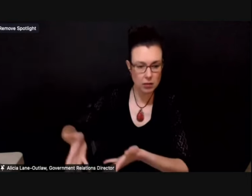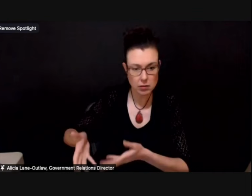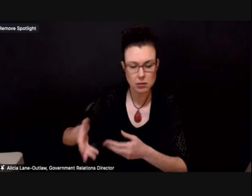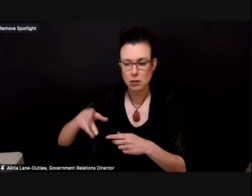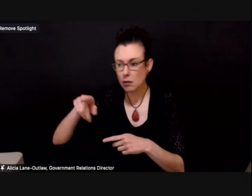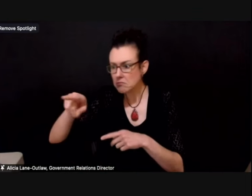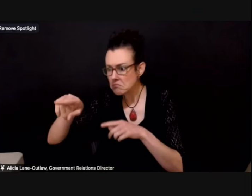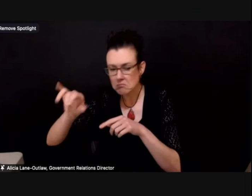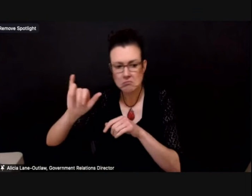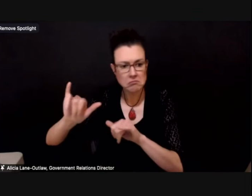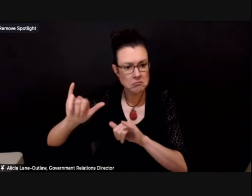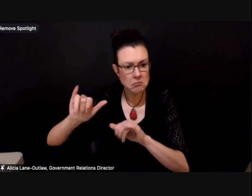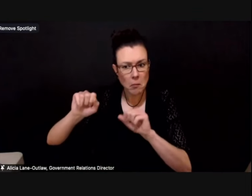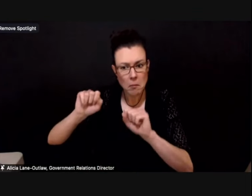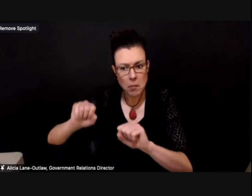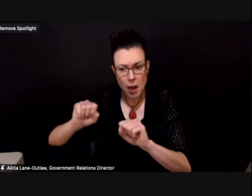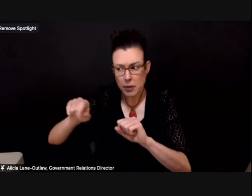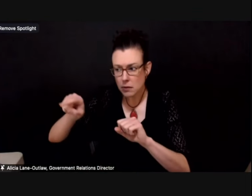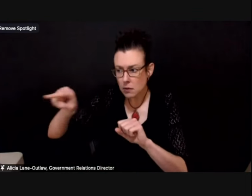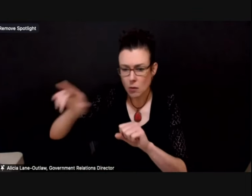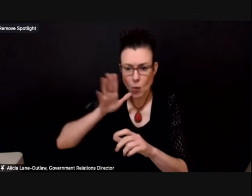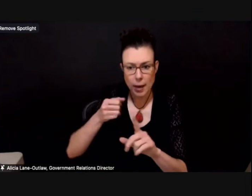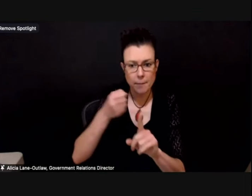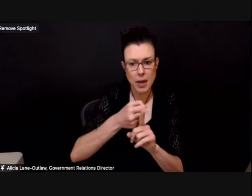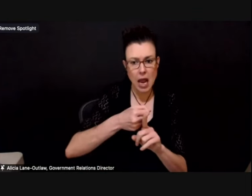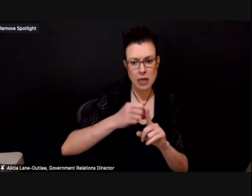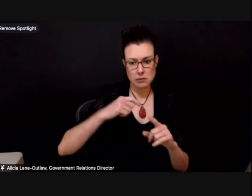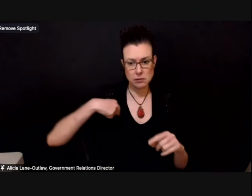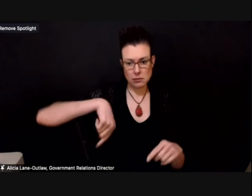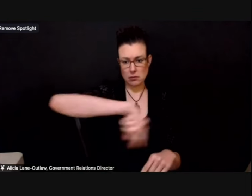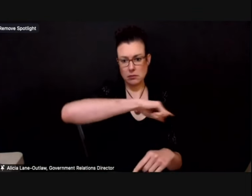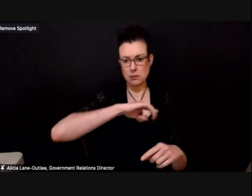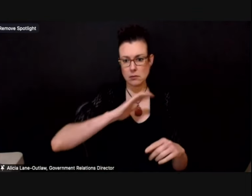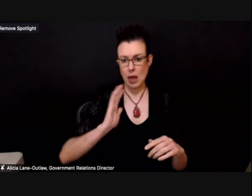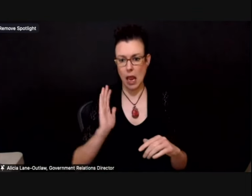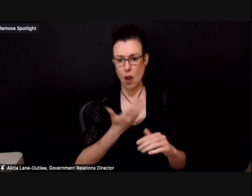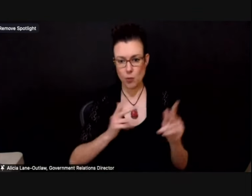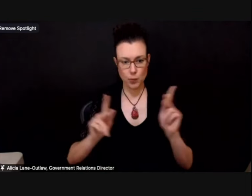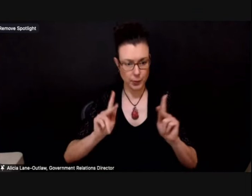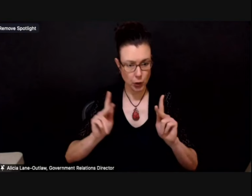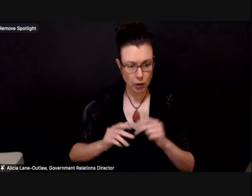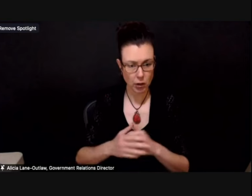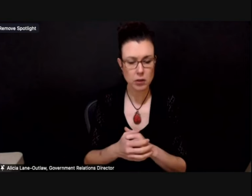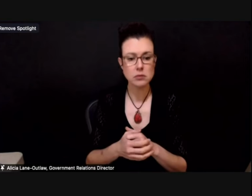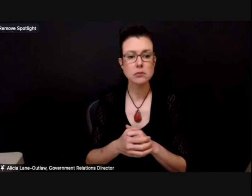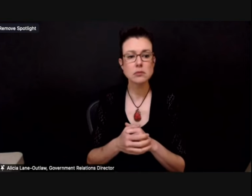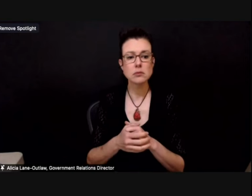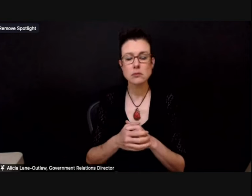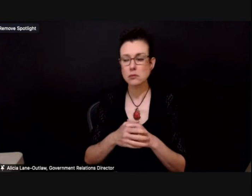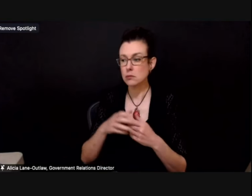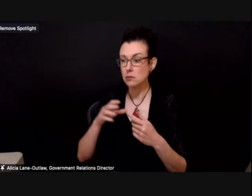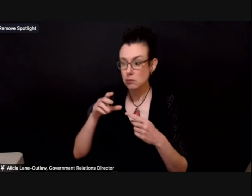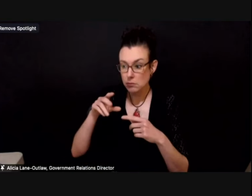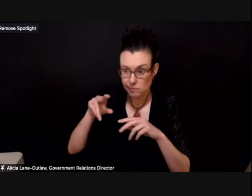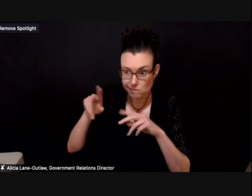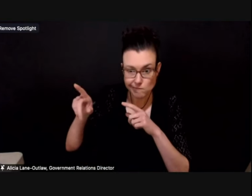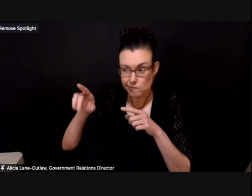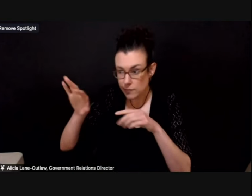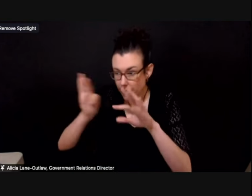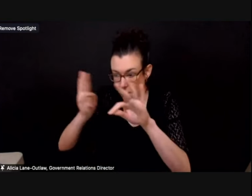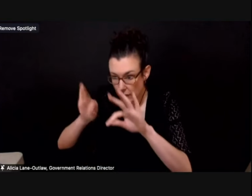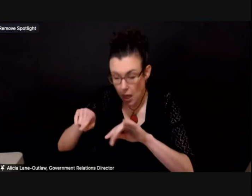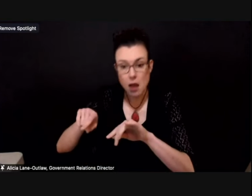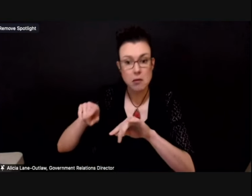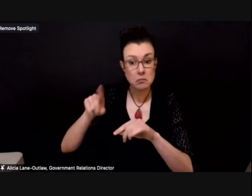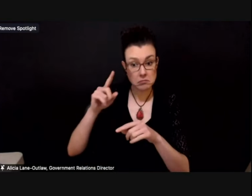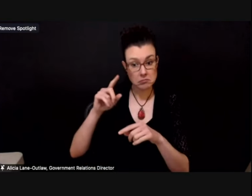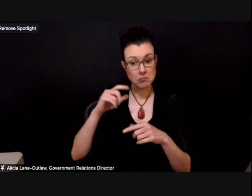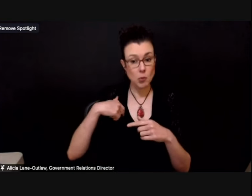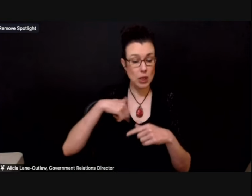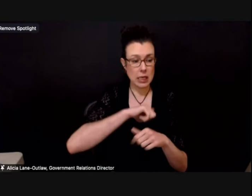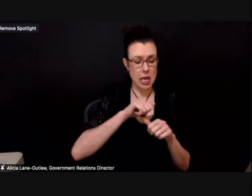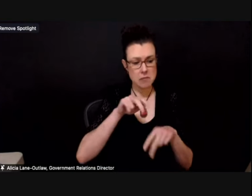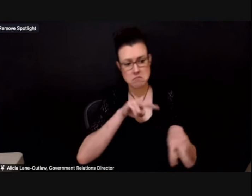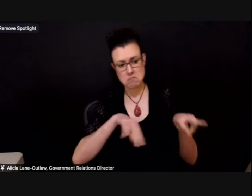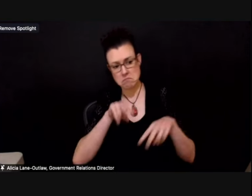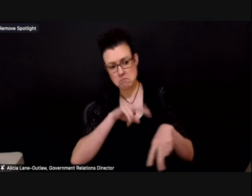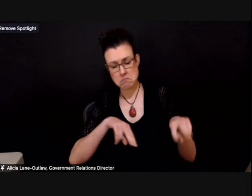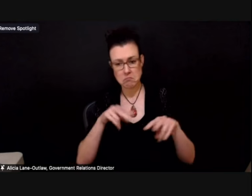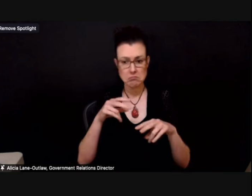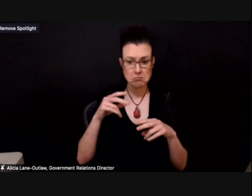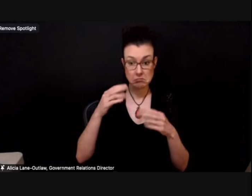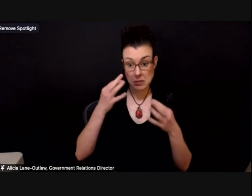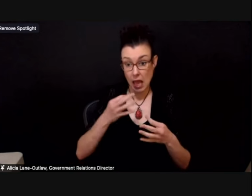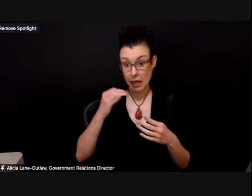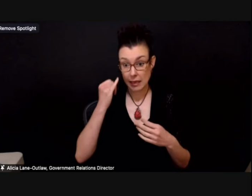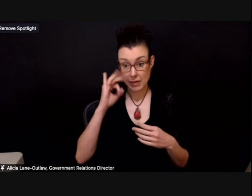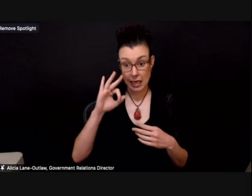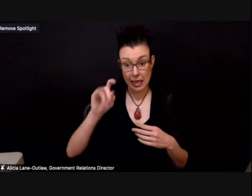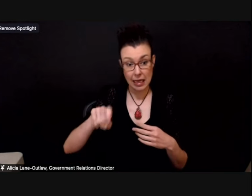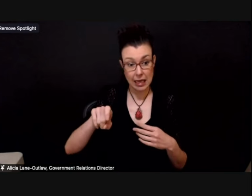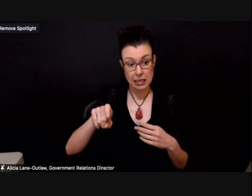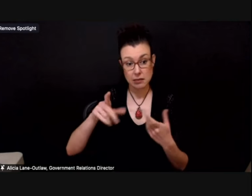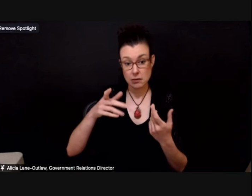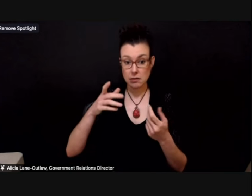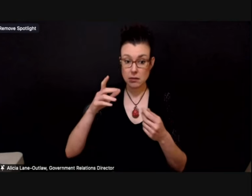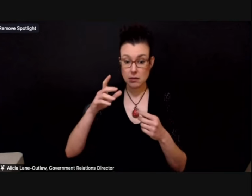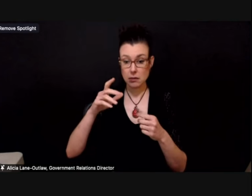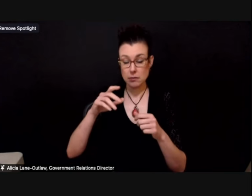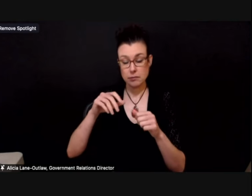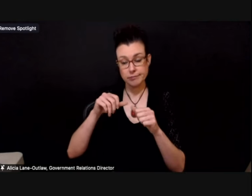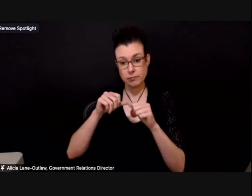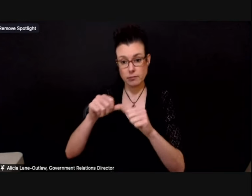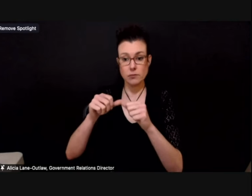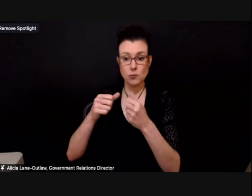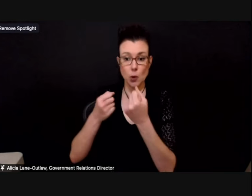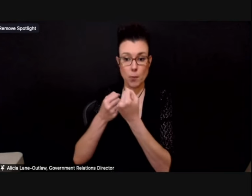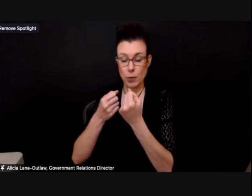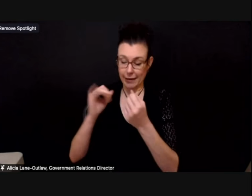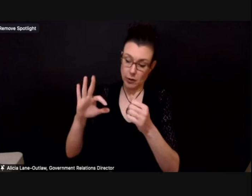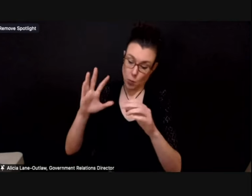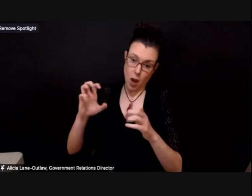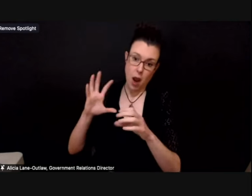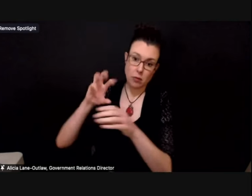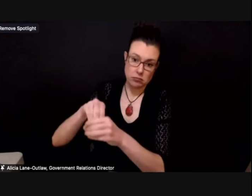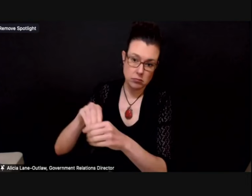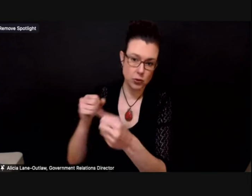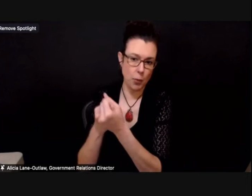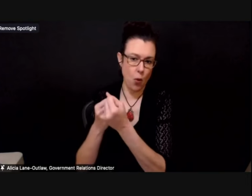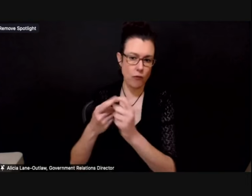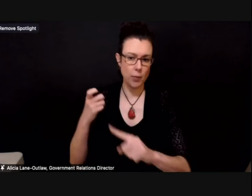potentially impacting constituents that may need support from the